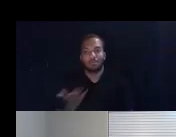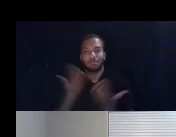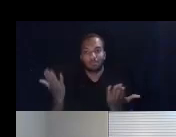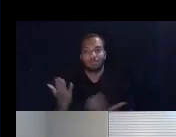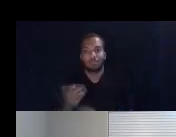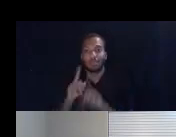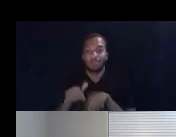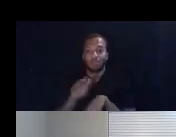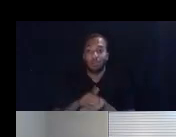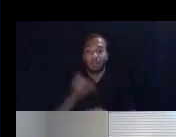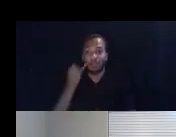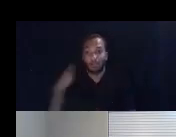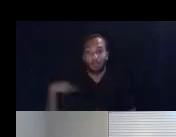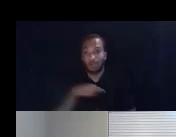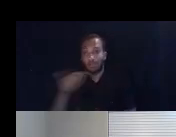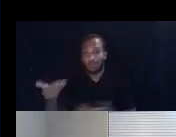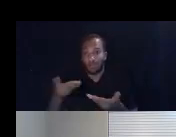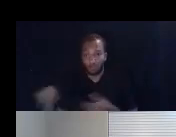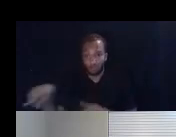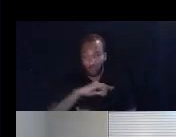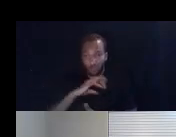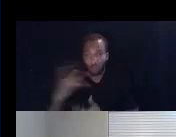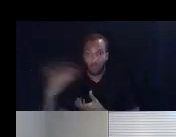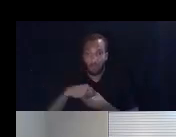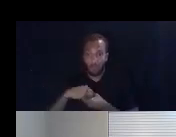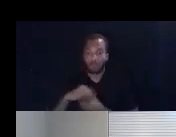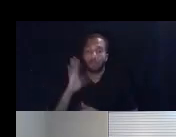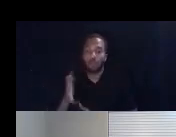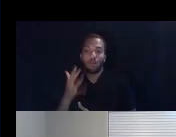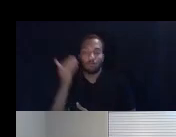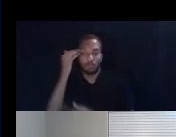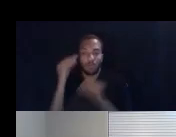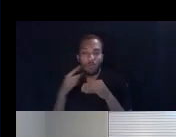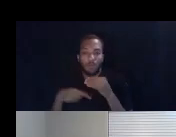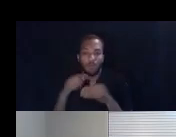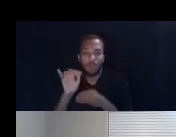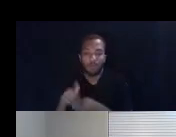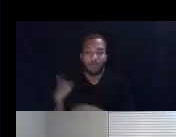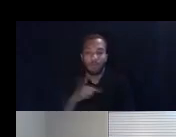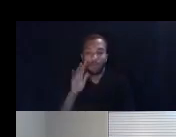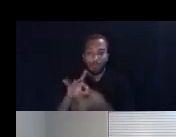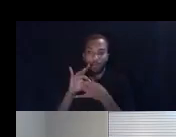multi-year and then other ways to just kind of get us connected with you is to submit a request to us